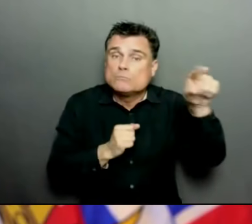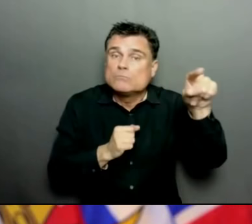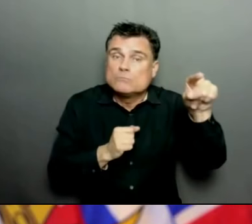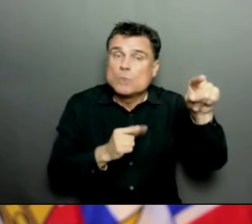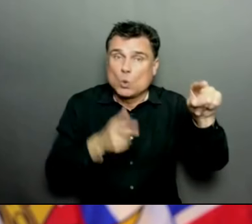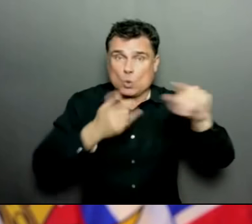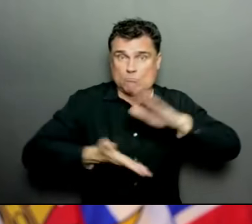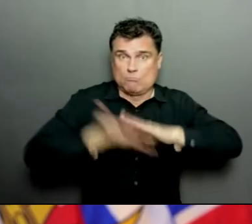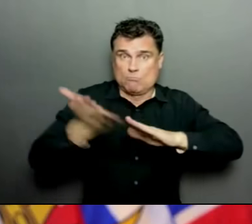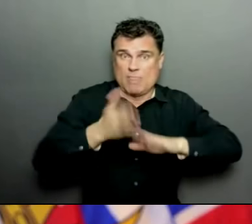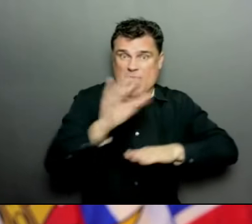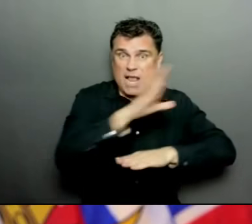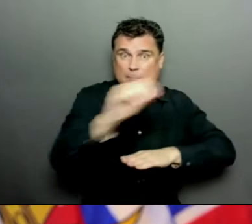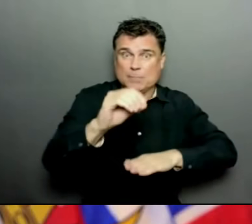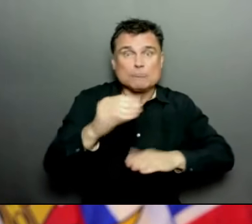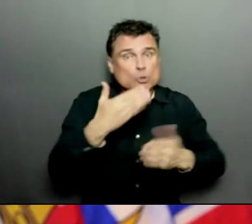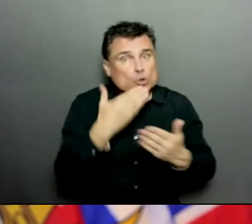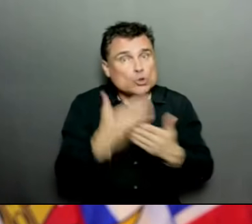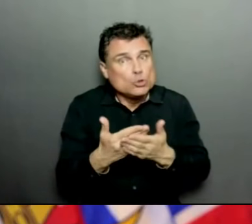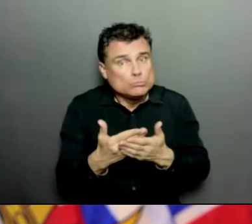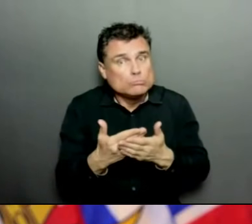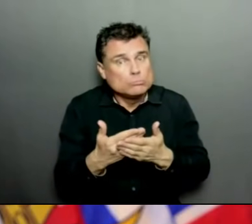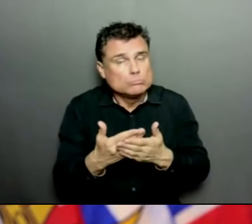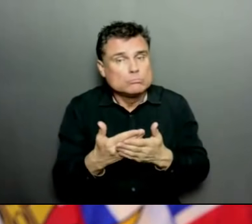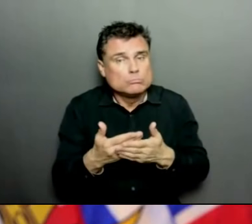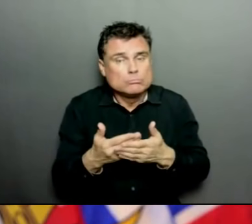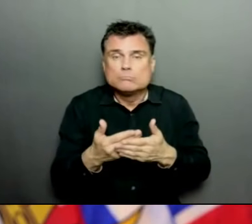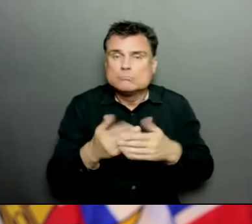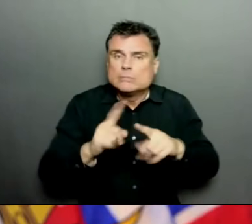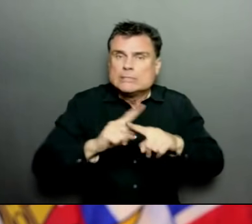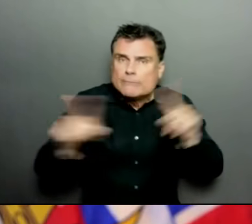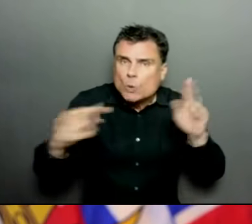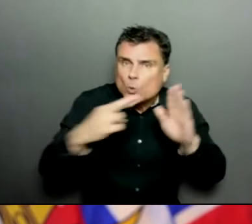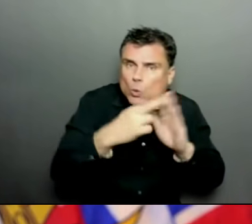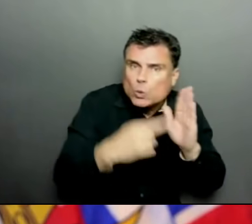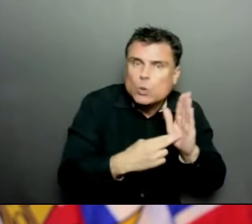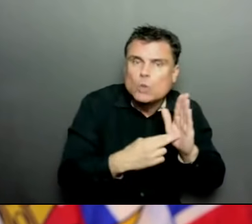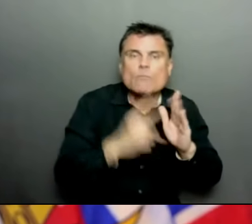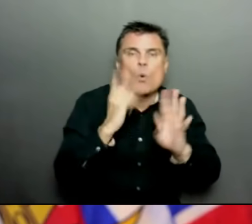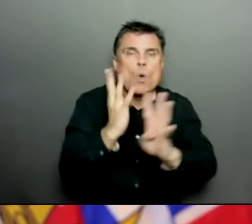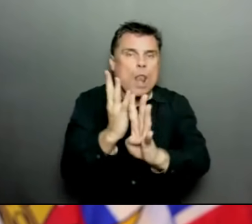have been very successful at doing that and certainly, Whistler has been very good about